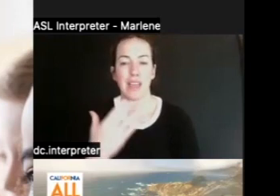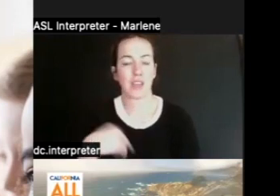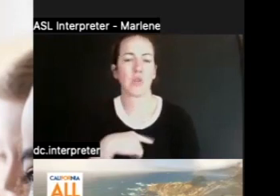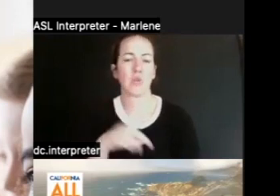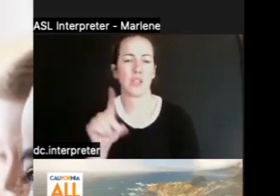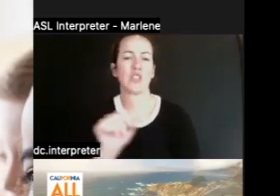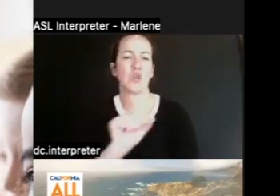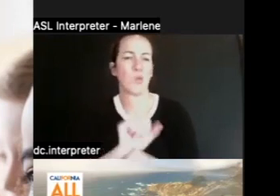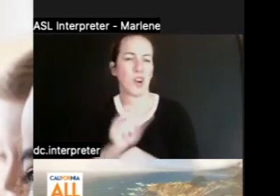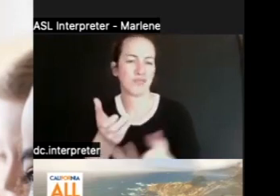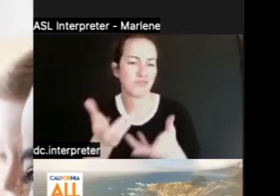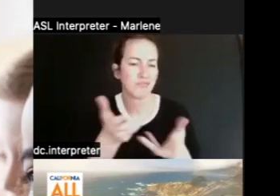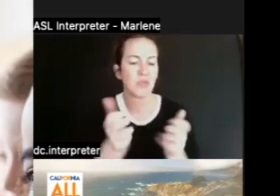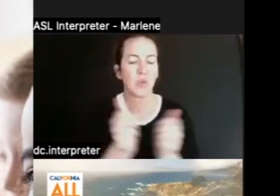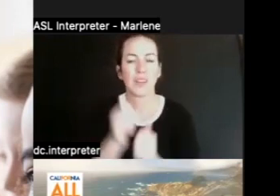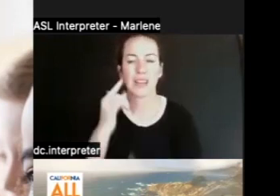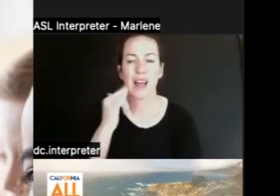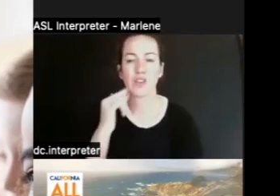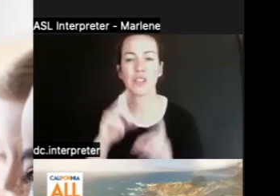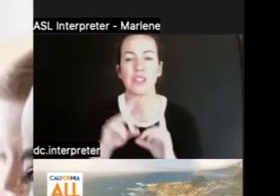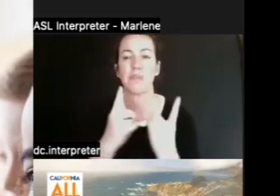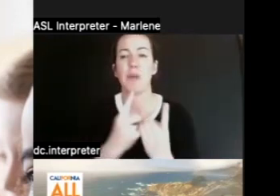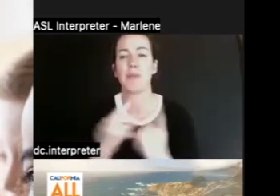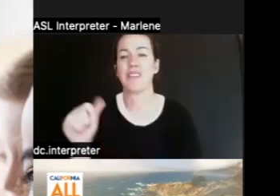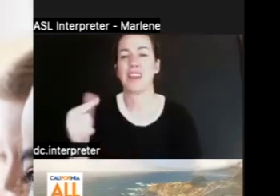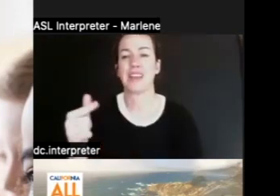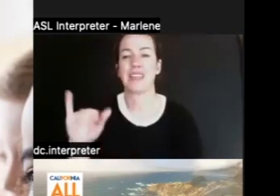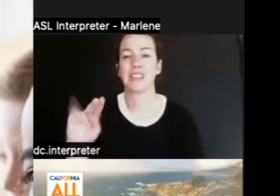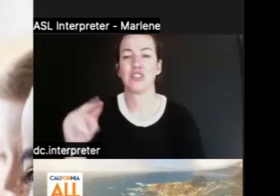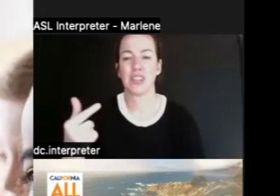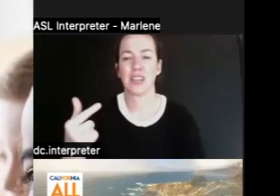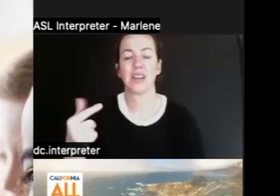closely with the the California Department of Aging and they they have been part of